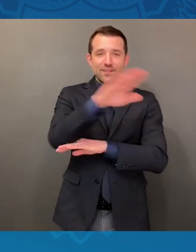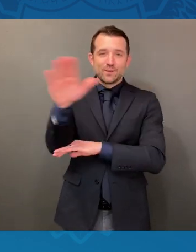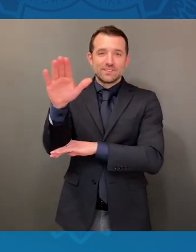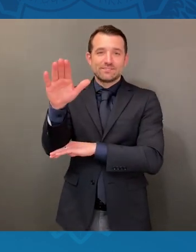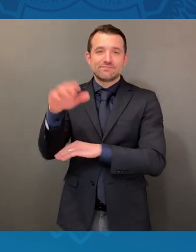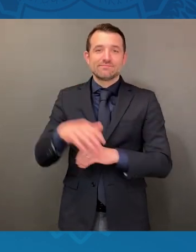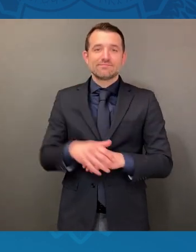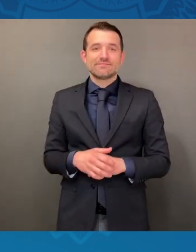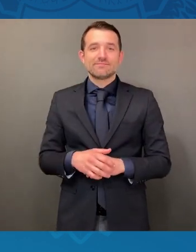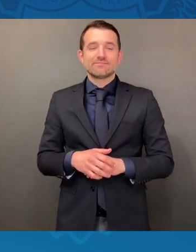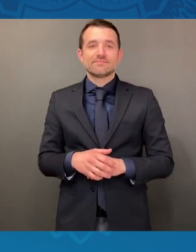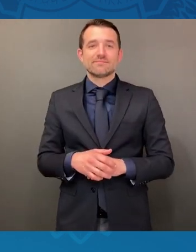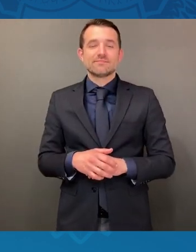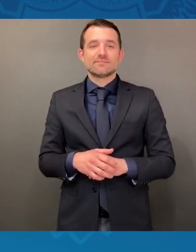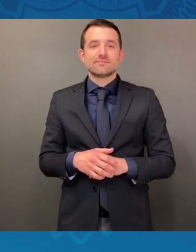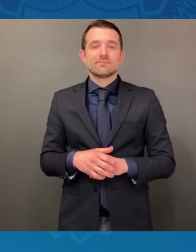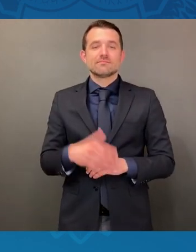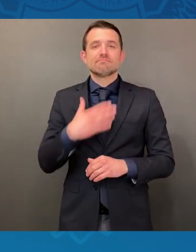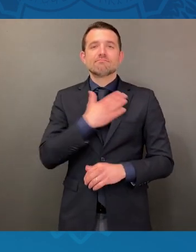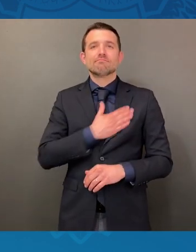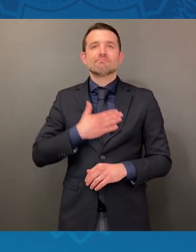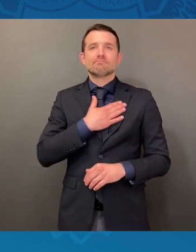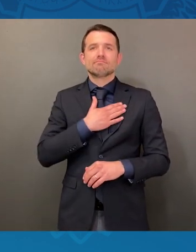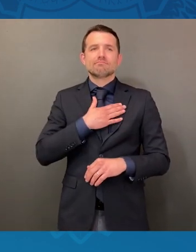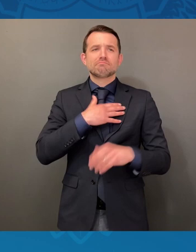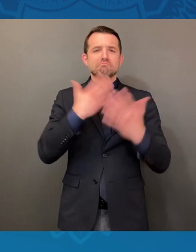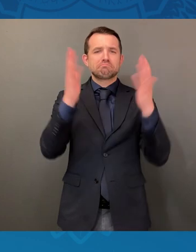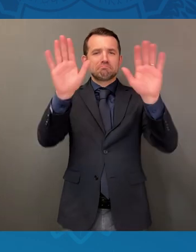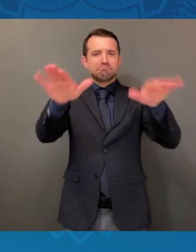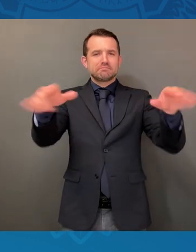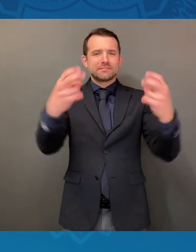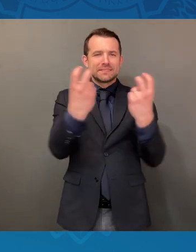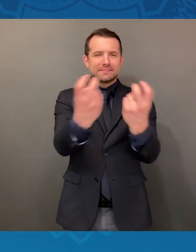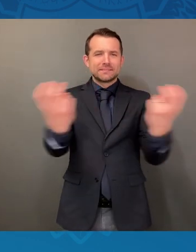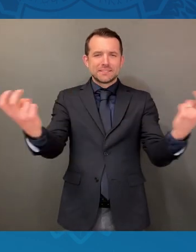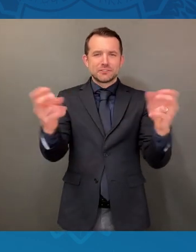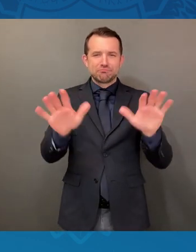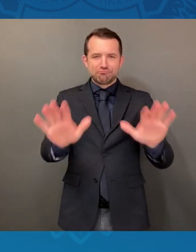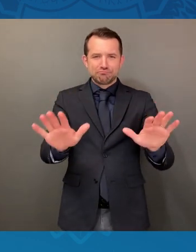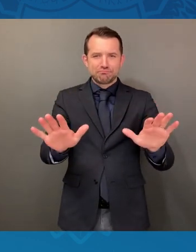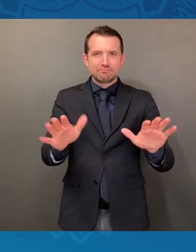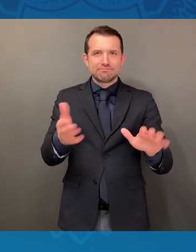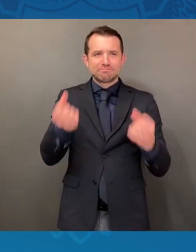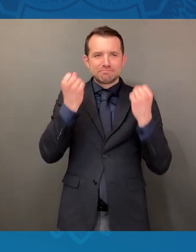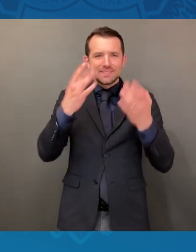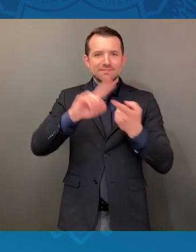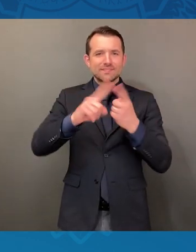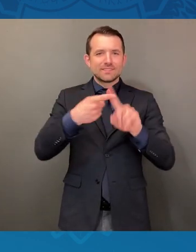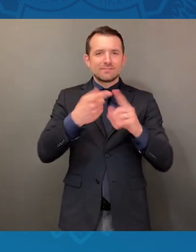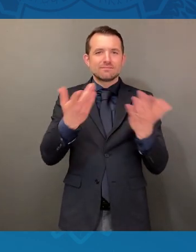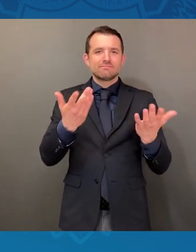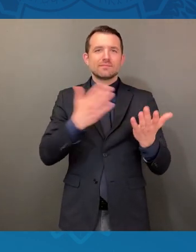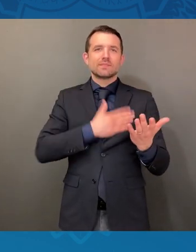Please have a seat. It's so good to be with. I see so many friends here, so good to be back in Louisiana. Thank you all. Thank you.